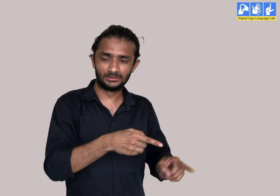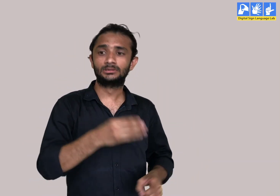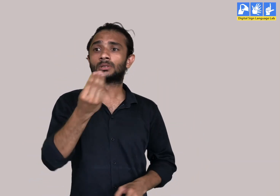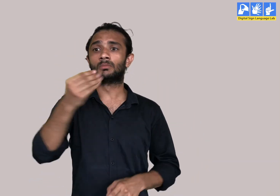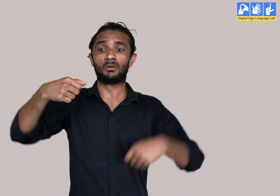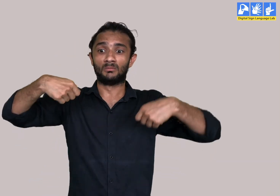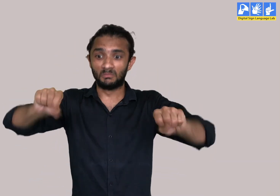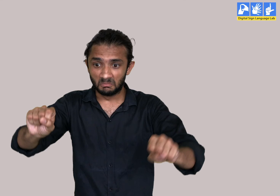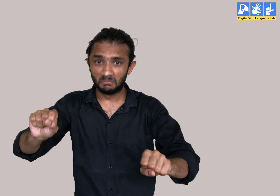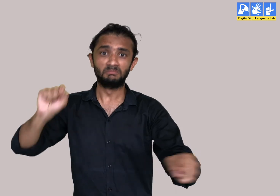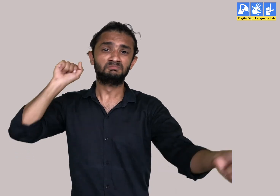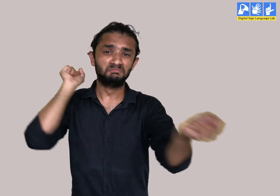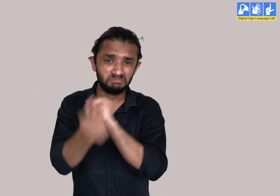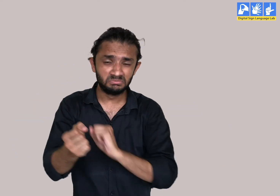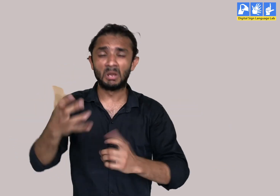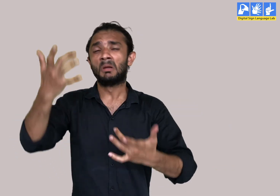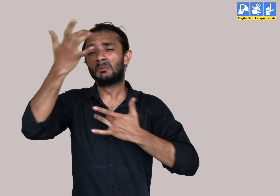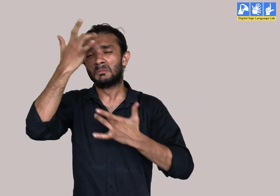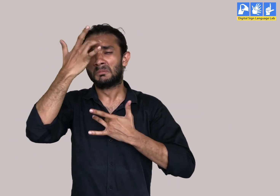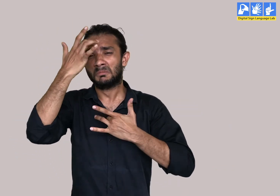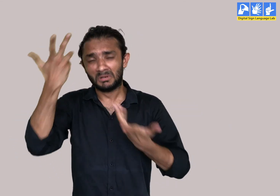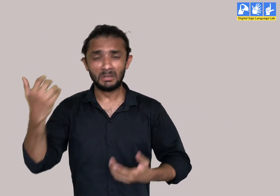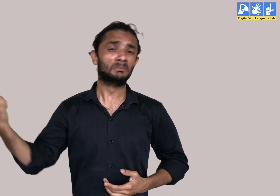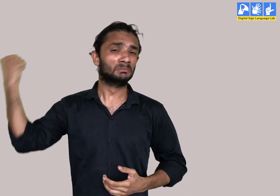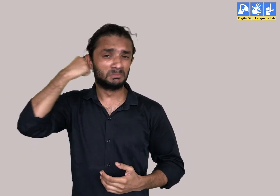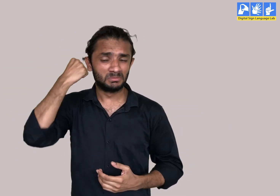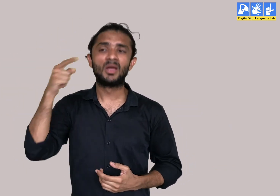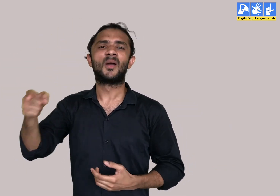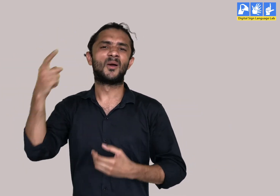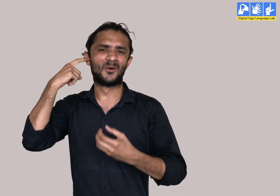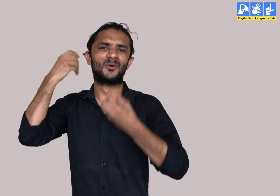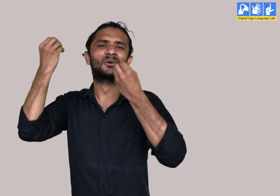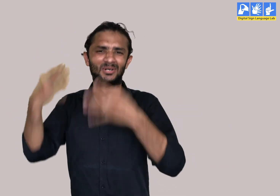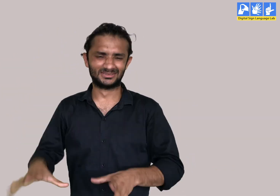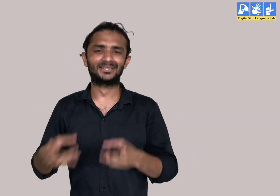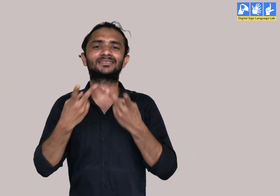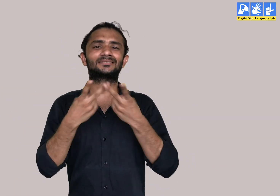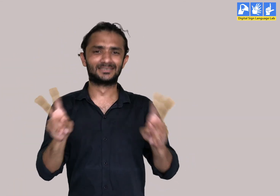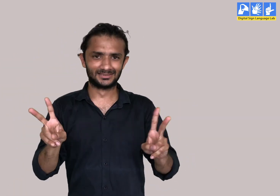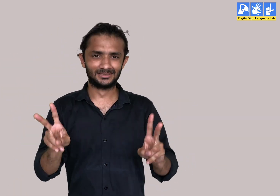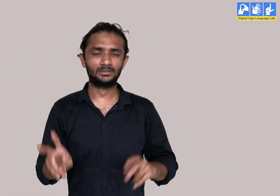Some people can experience loss of hearing after getting into an accident or ear related injury.